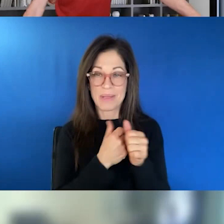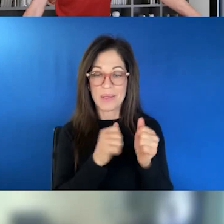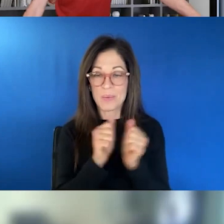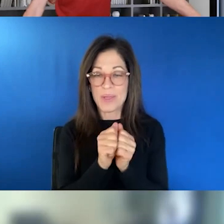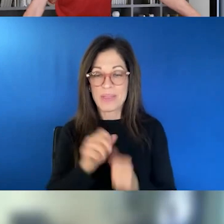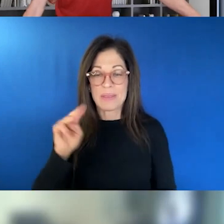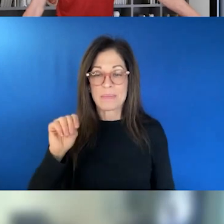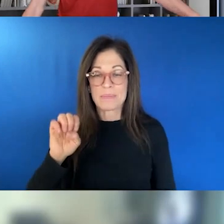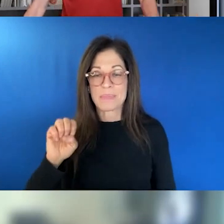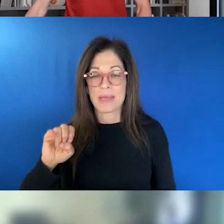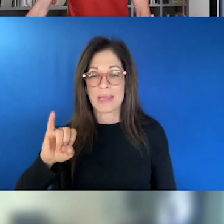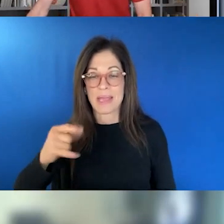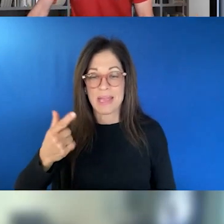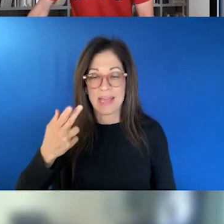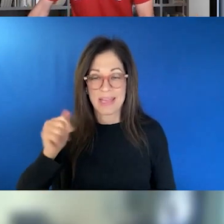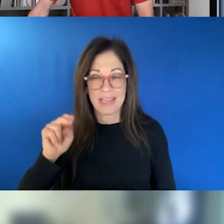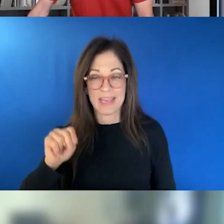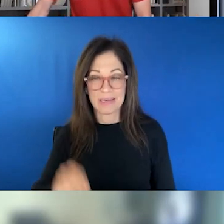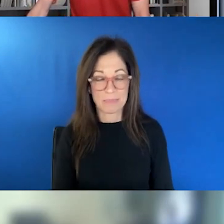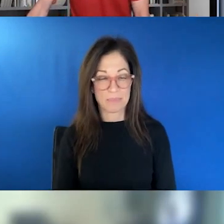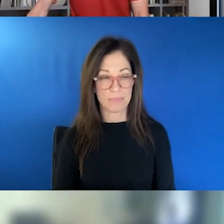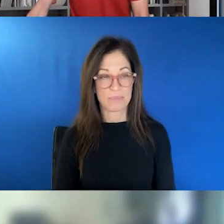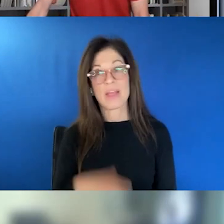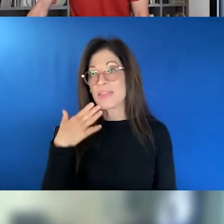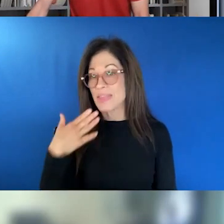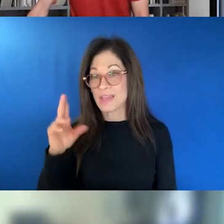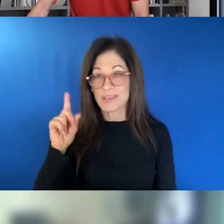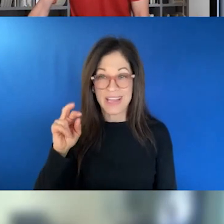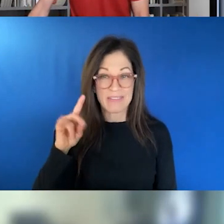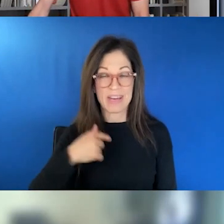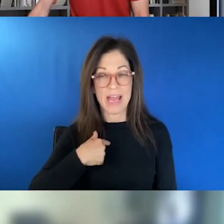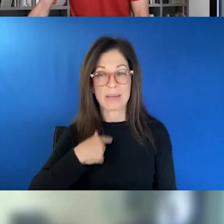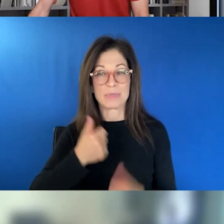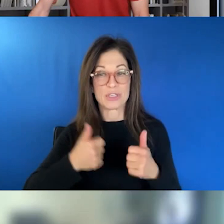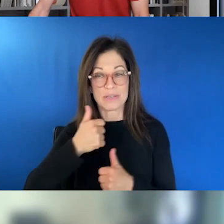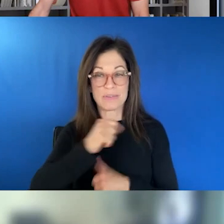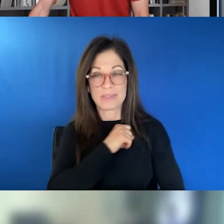THANK YOU. I AM WITH THE NATIONAL ASSOCIATION OF STAFF OF